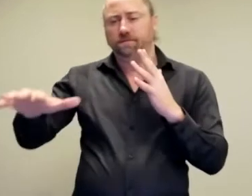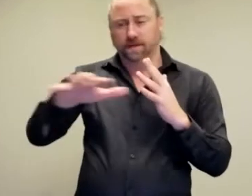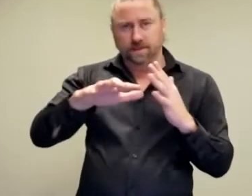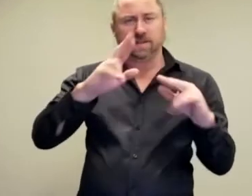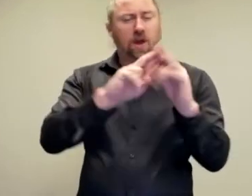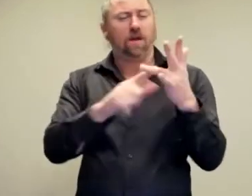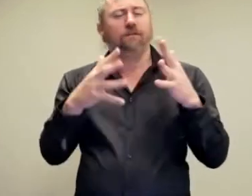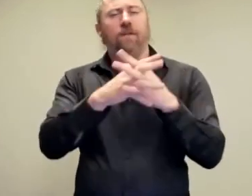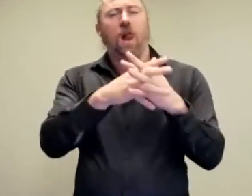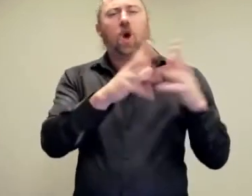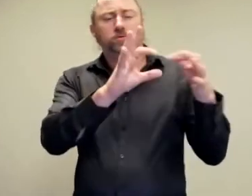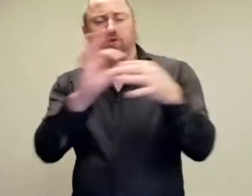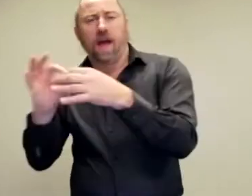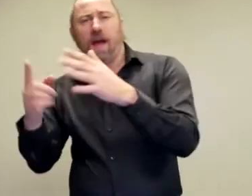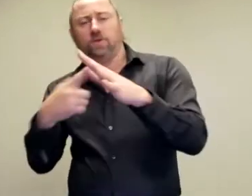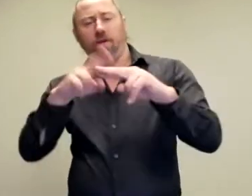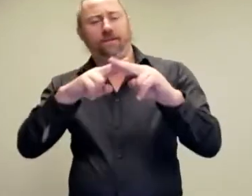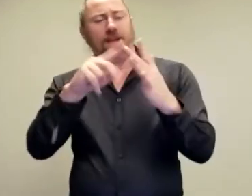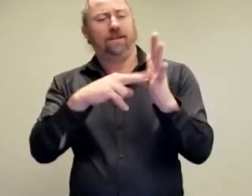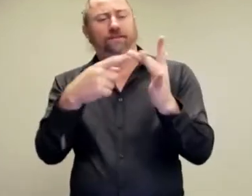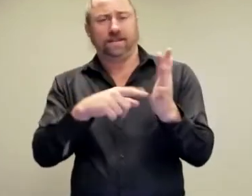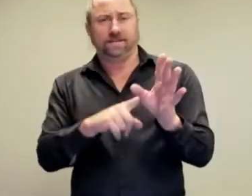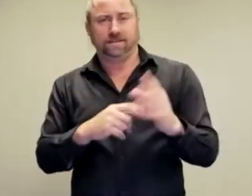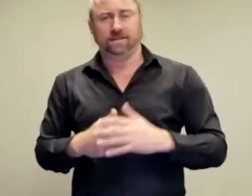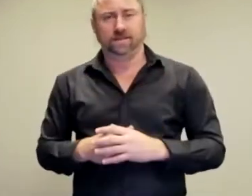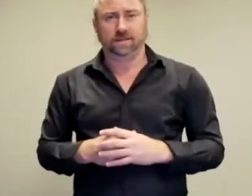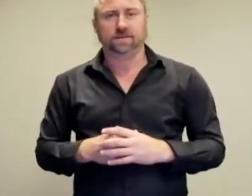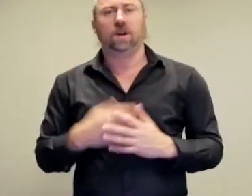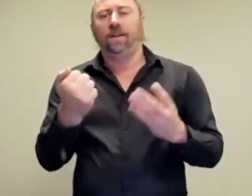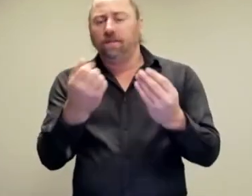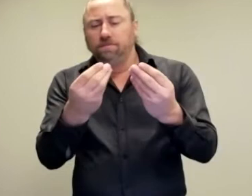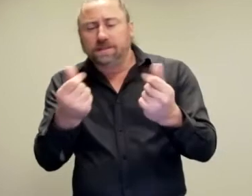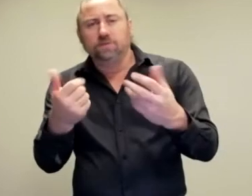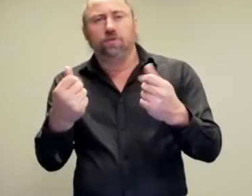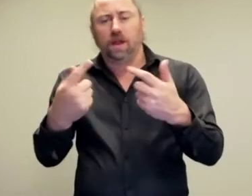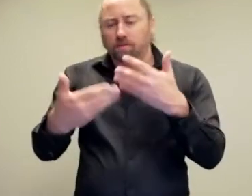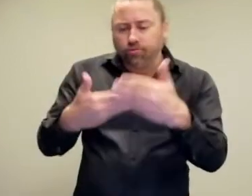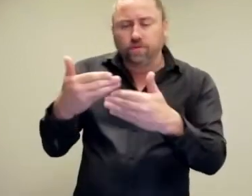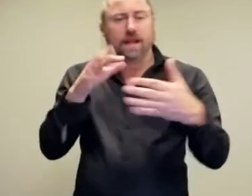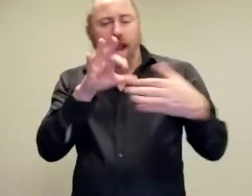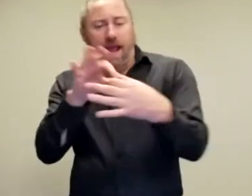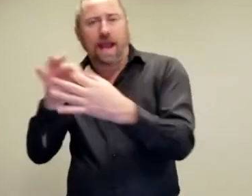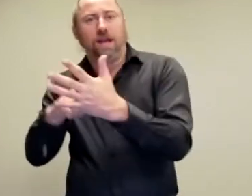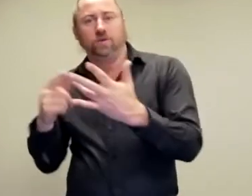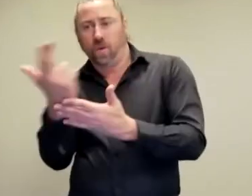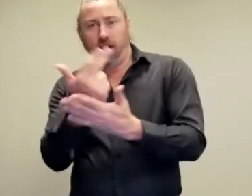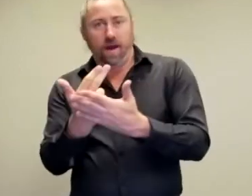translucent shadows mediate words related to materials and processes in art and other disciplines